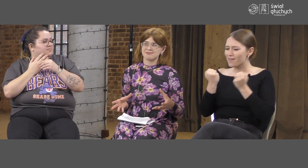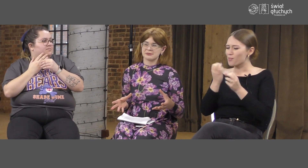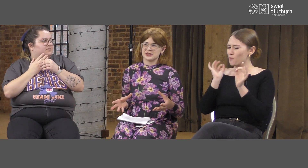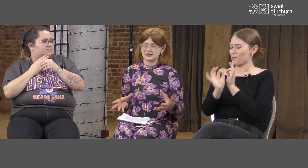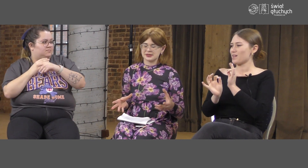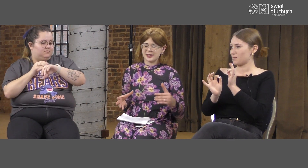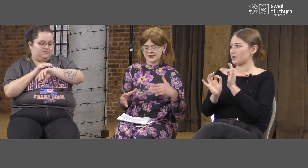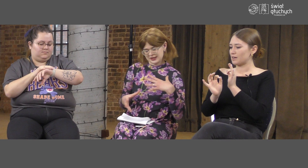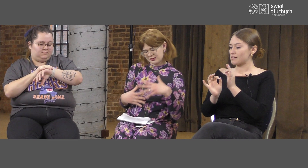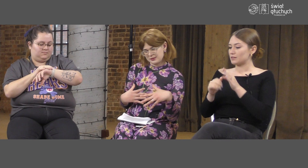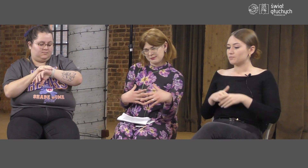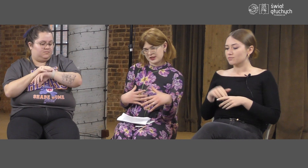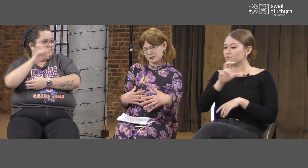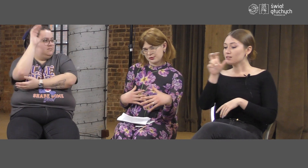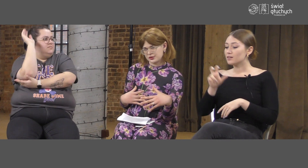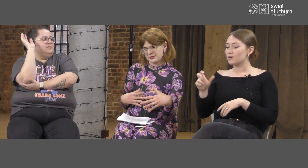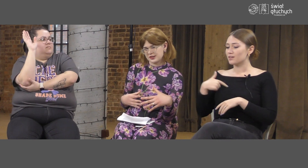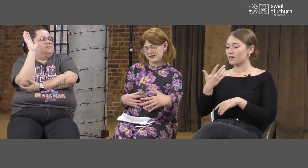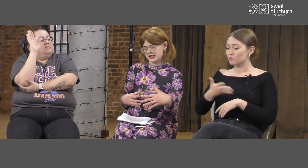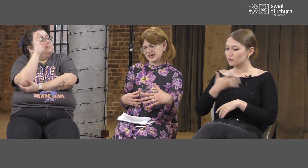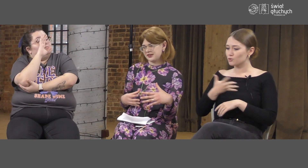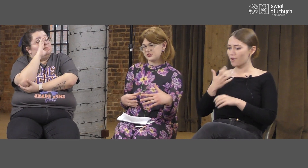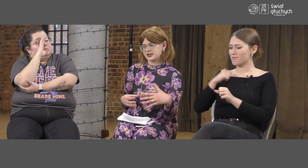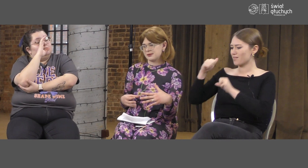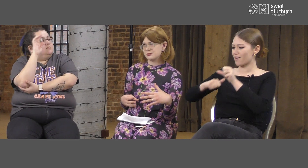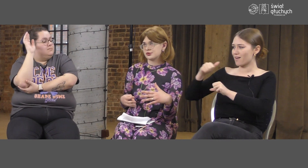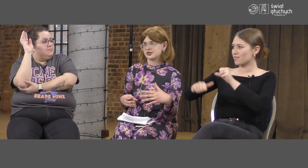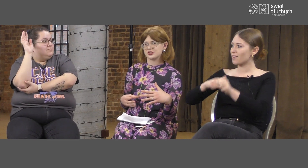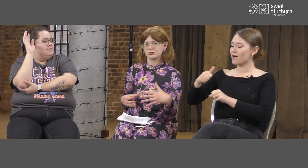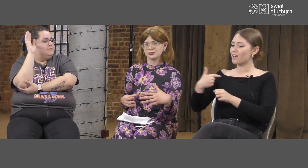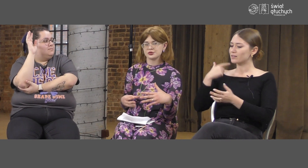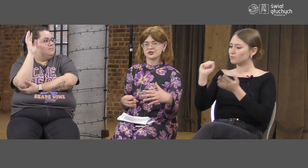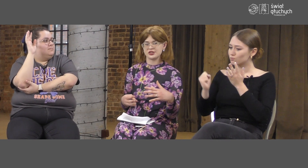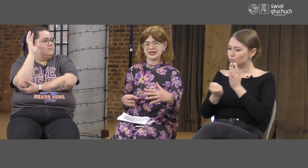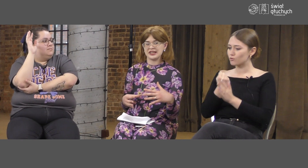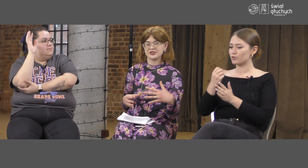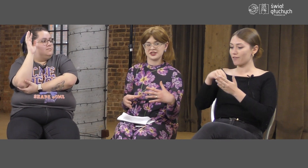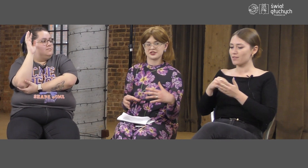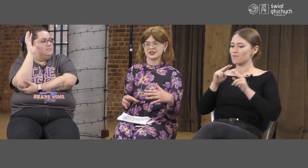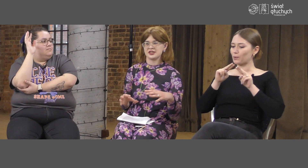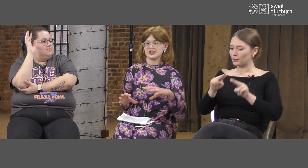For many years, I constantly felt that I had to earn the right to belong,